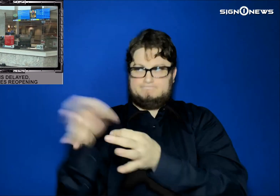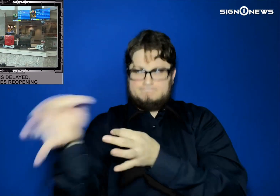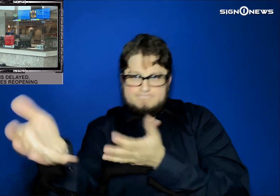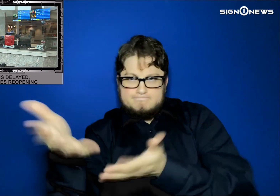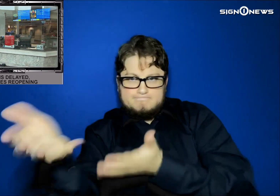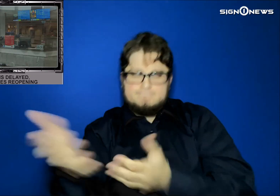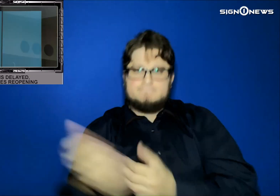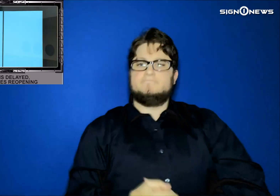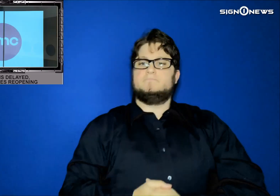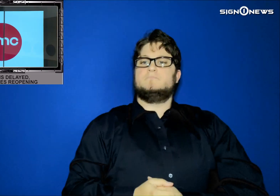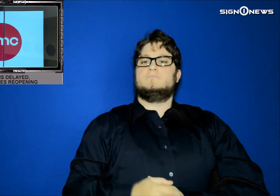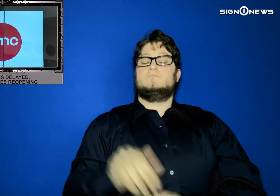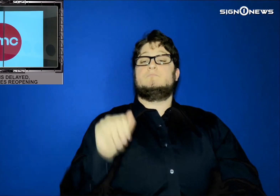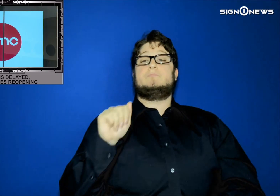in the US once again.